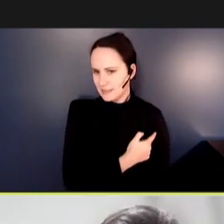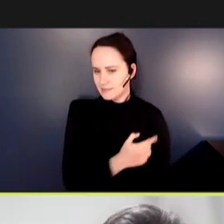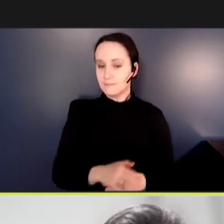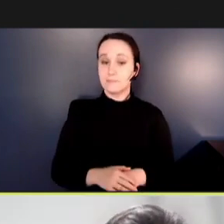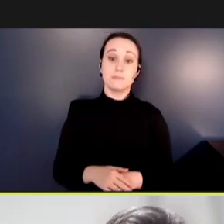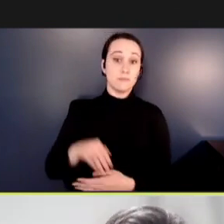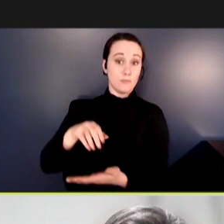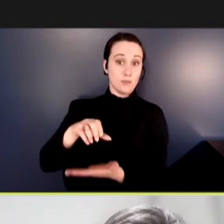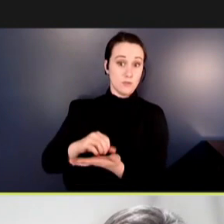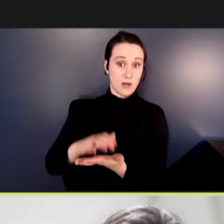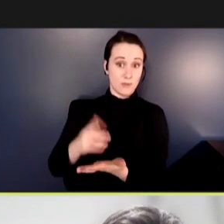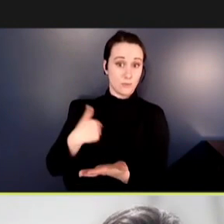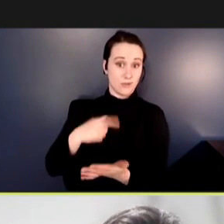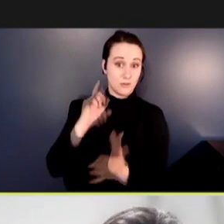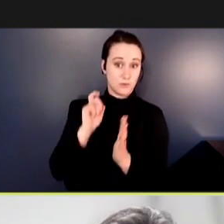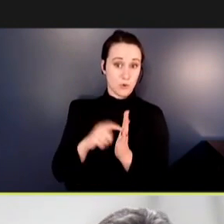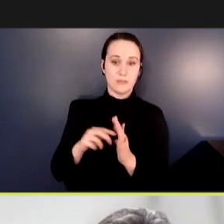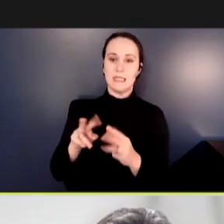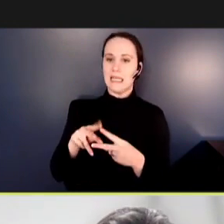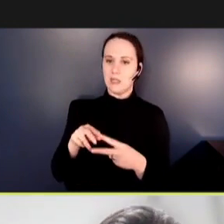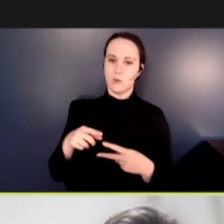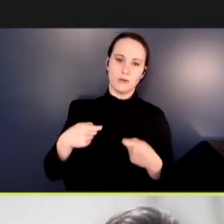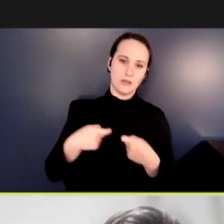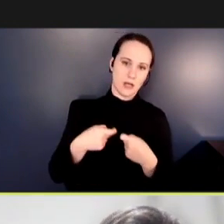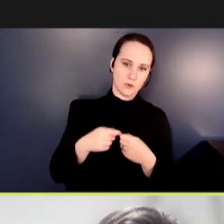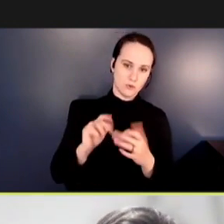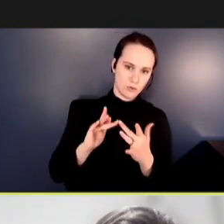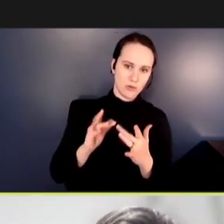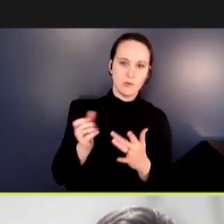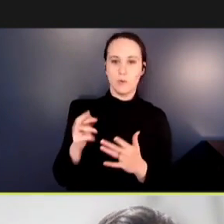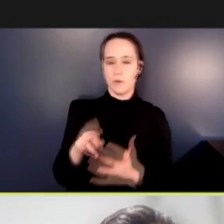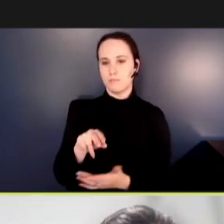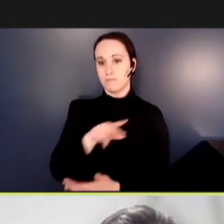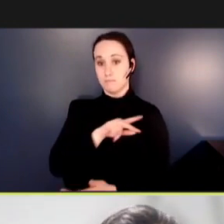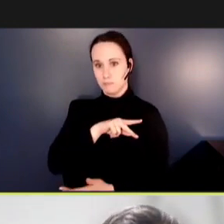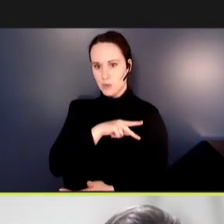either through the electronic record or personal immunization records is important and I think that